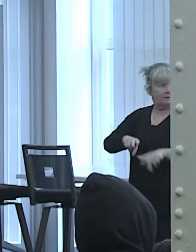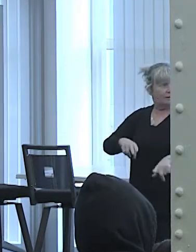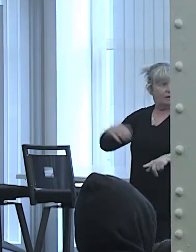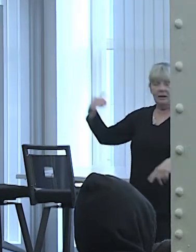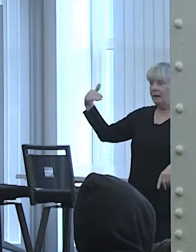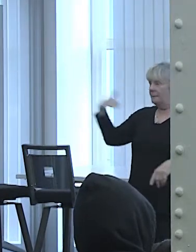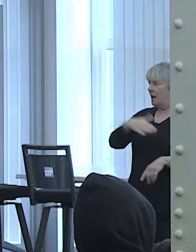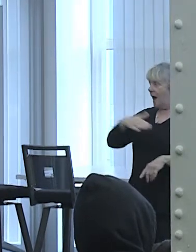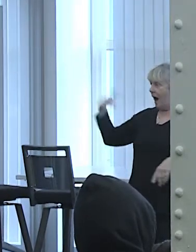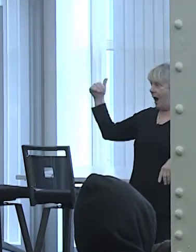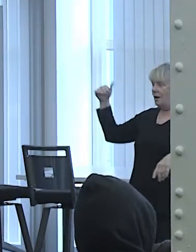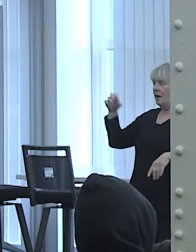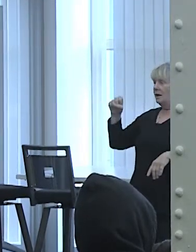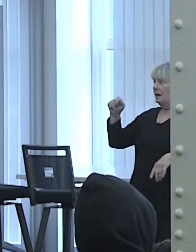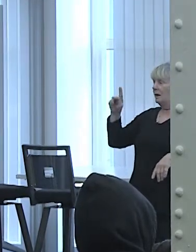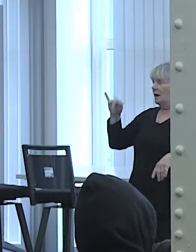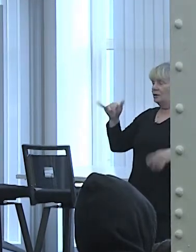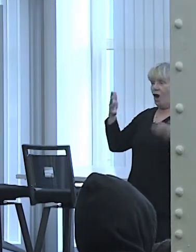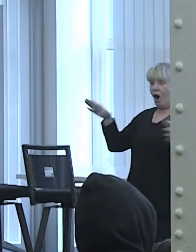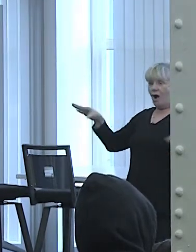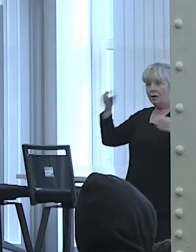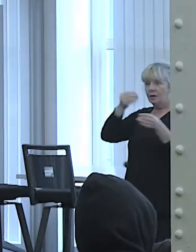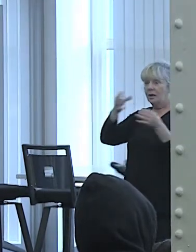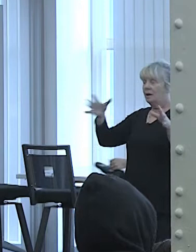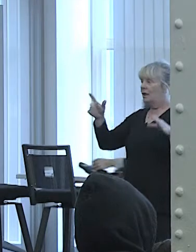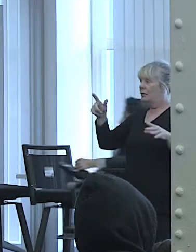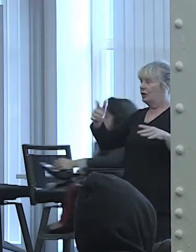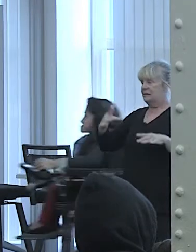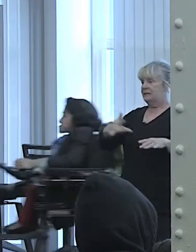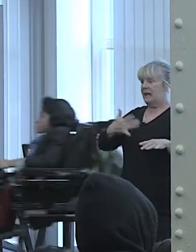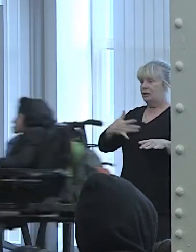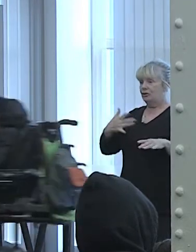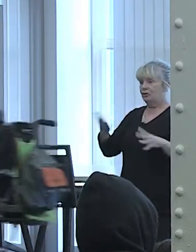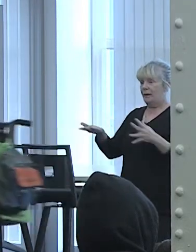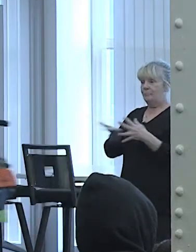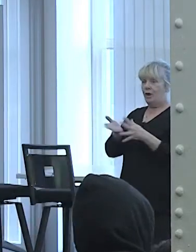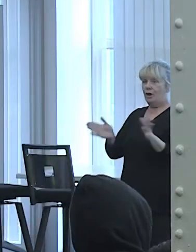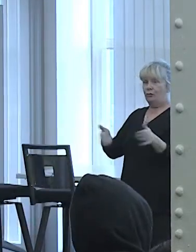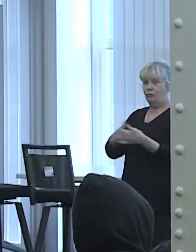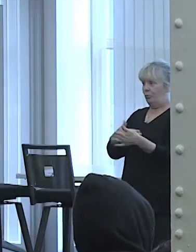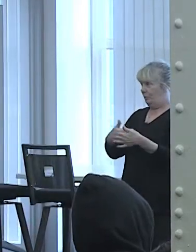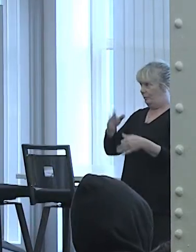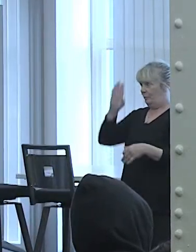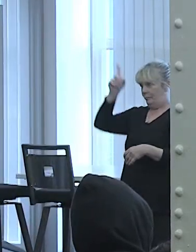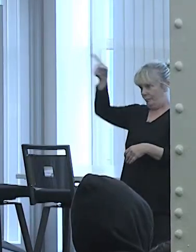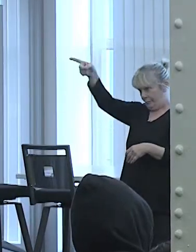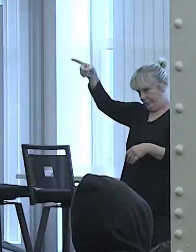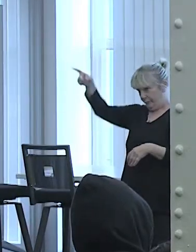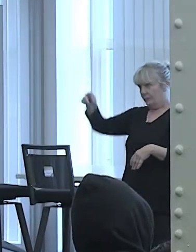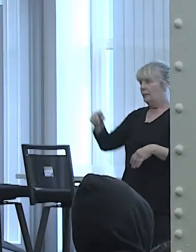As Sandy already told you, there is a accessory break room, it's on the other side of this floor where you can take a break, too